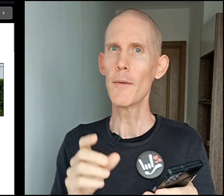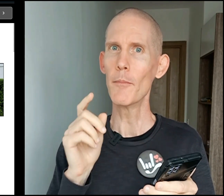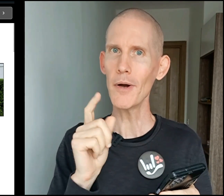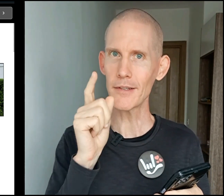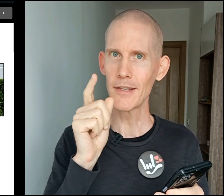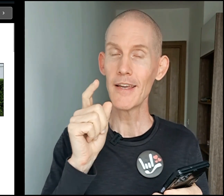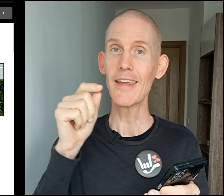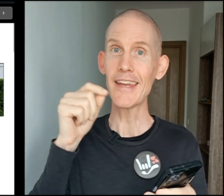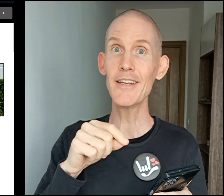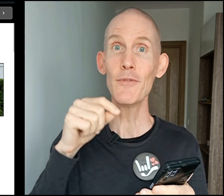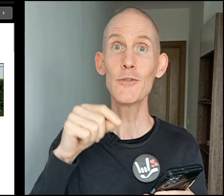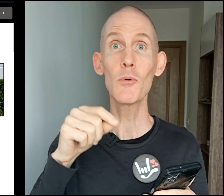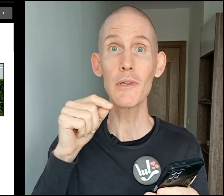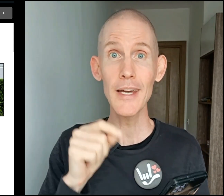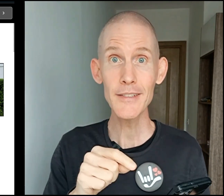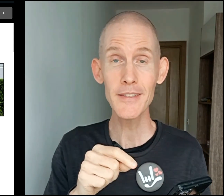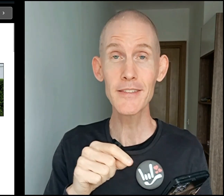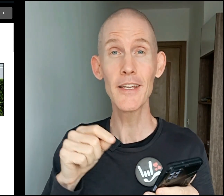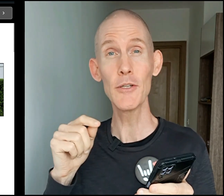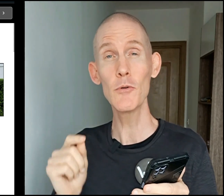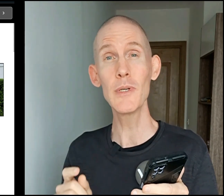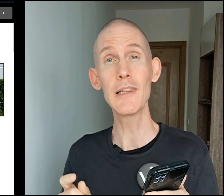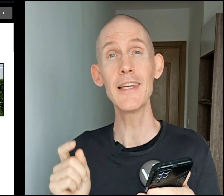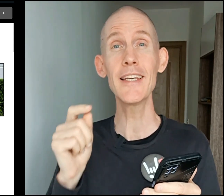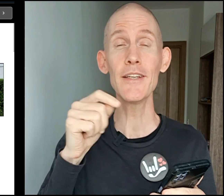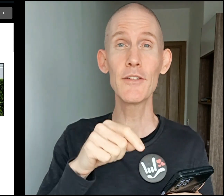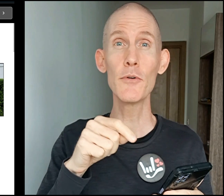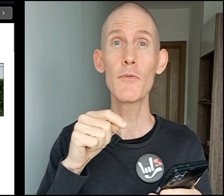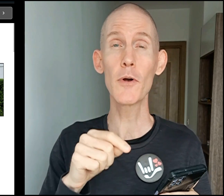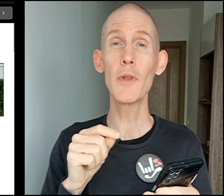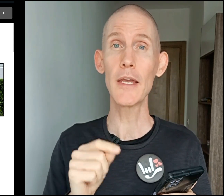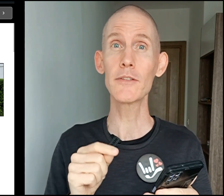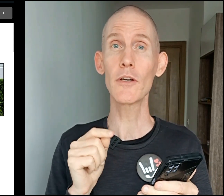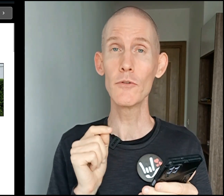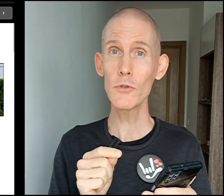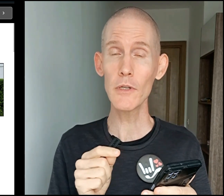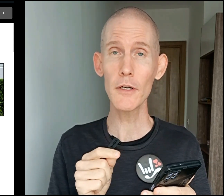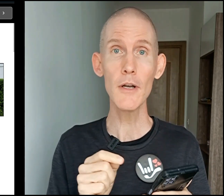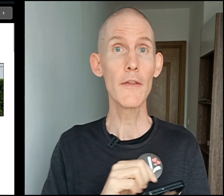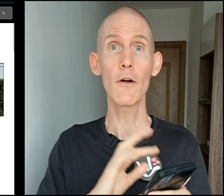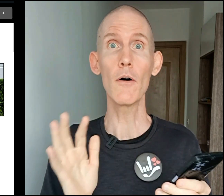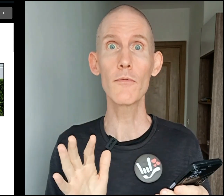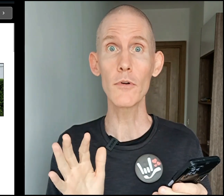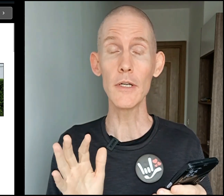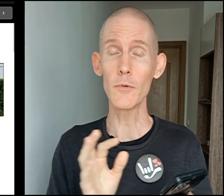but the individual lessons that you will be linking to from the ASL newsletter, they're all free